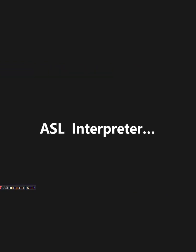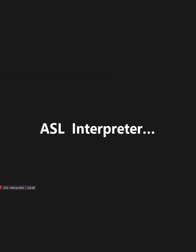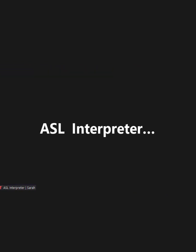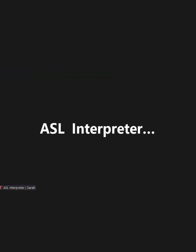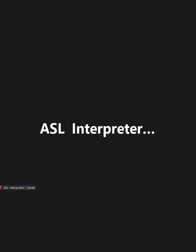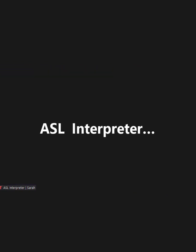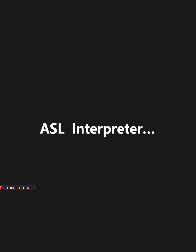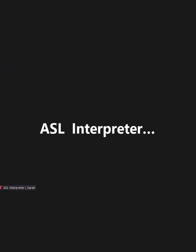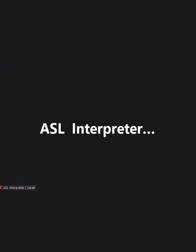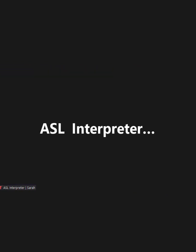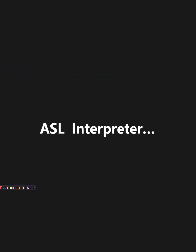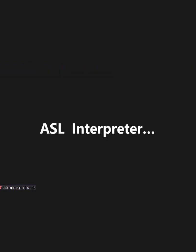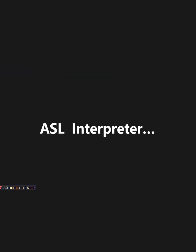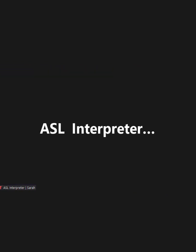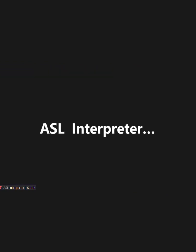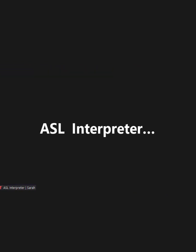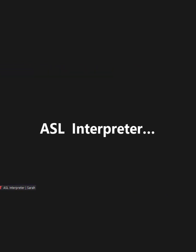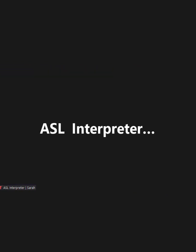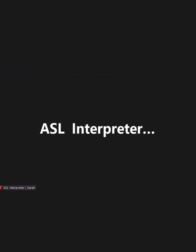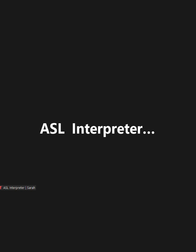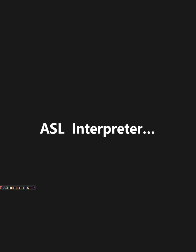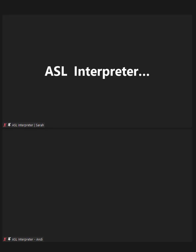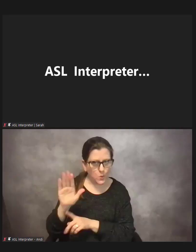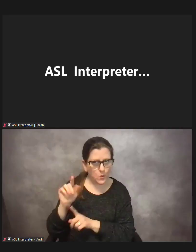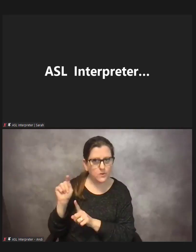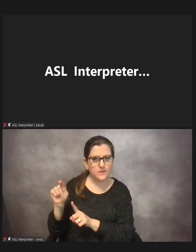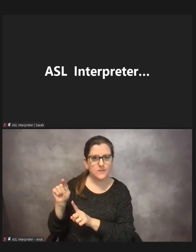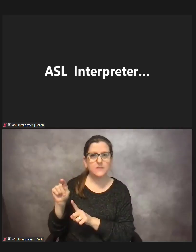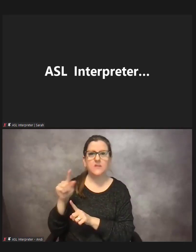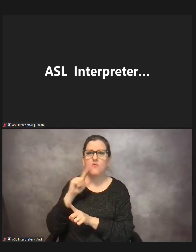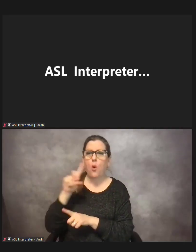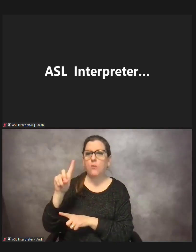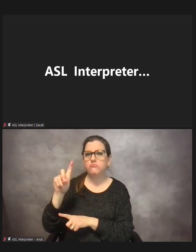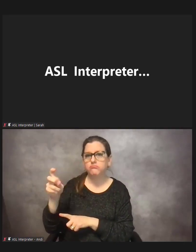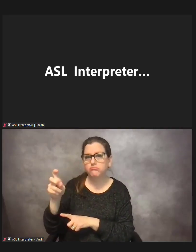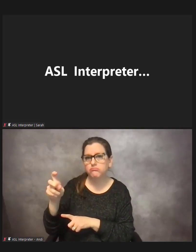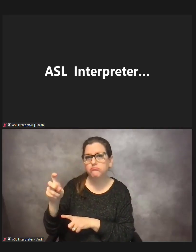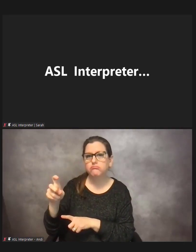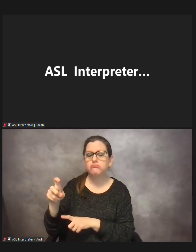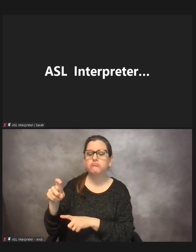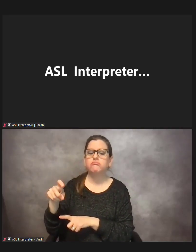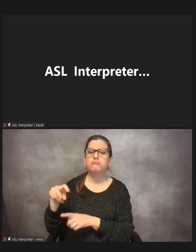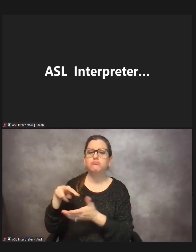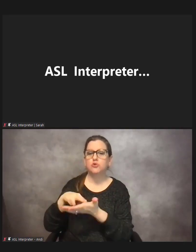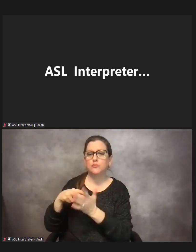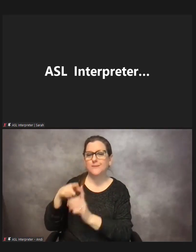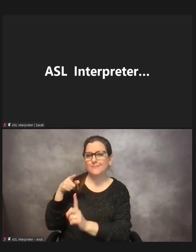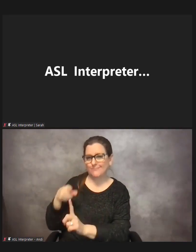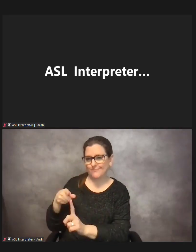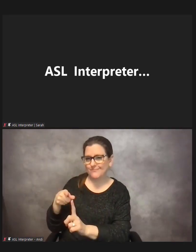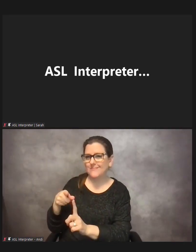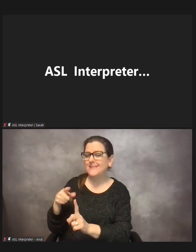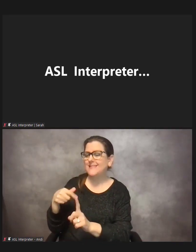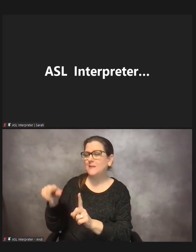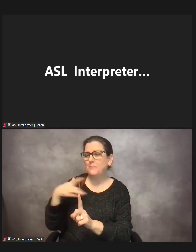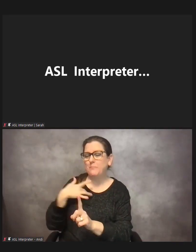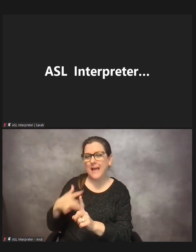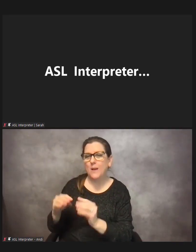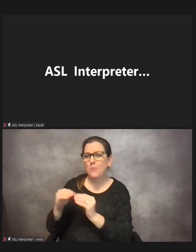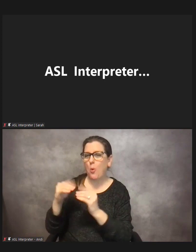use of audiologists, like Terry, that are designed for diagnostic purposes, and those are more complicated and more expensive,